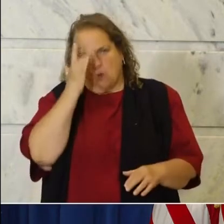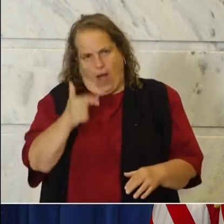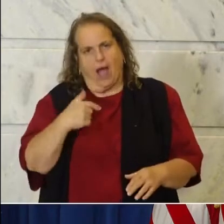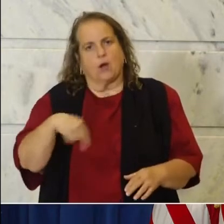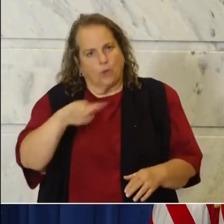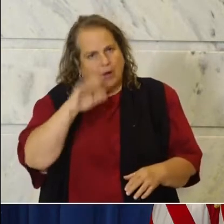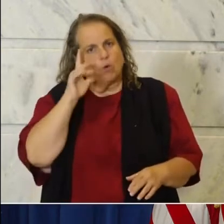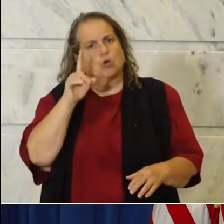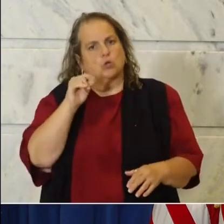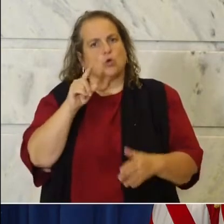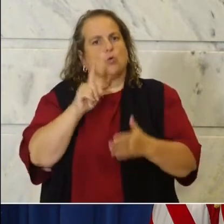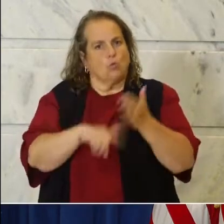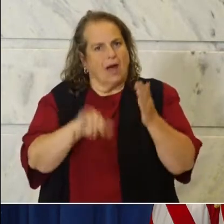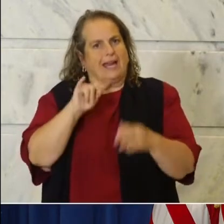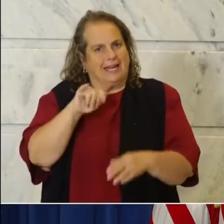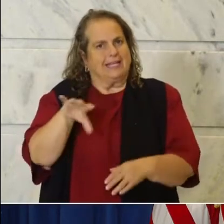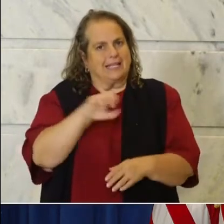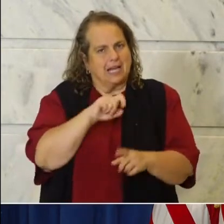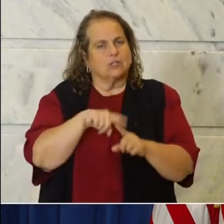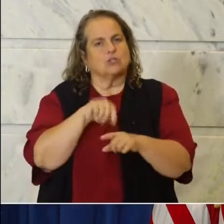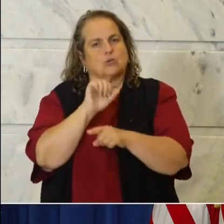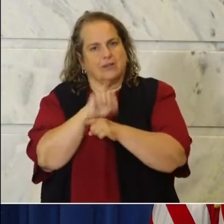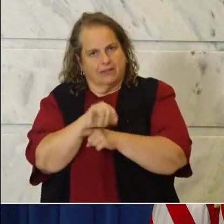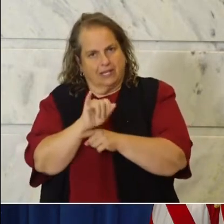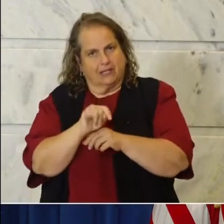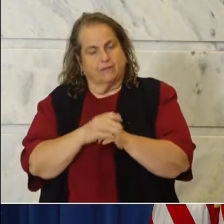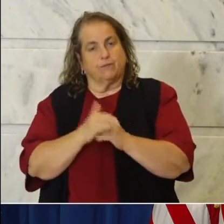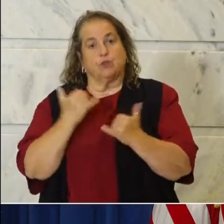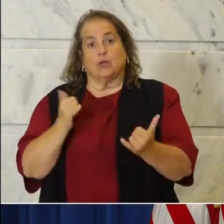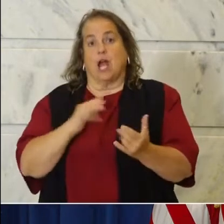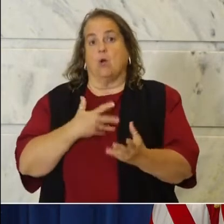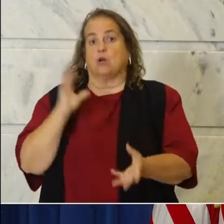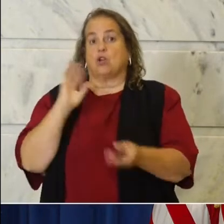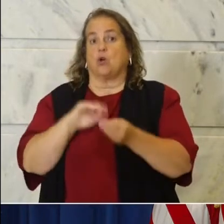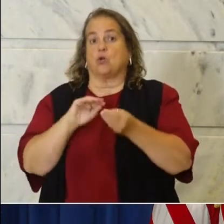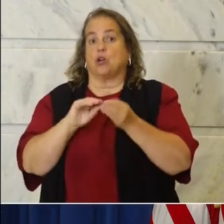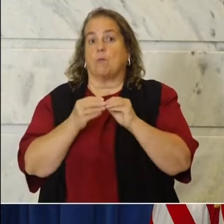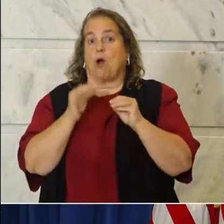Tow. Defeat it today. Our total number of individuals. Total number of